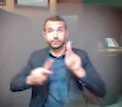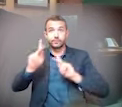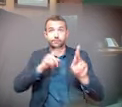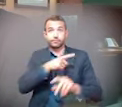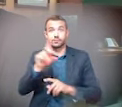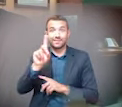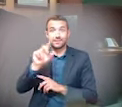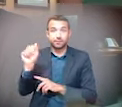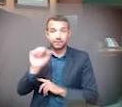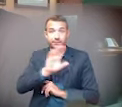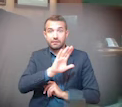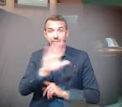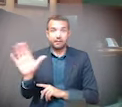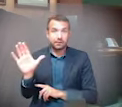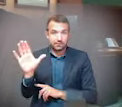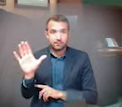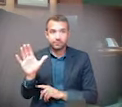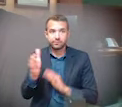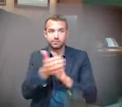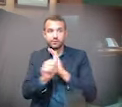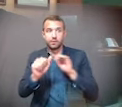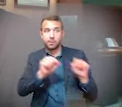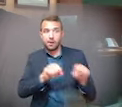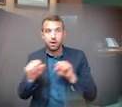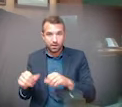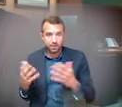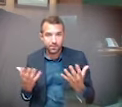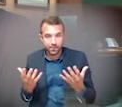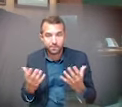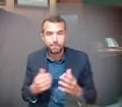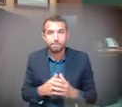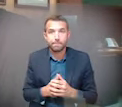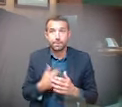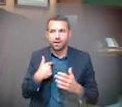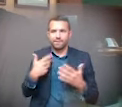I have to admit, my fear is that it's going to exacerbate some preexisting perceptions that people